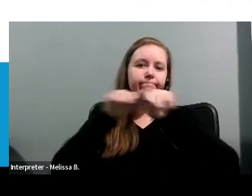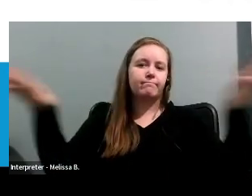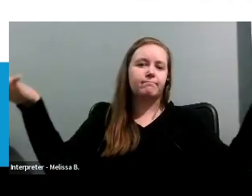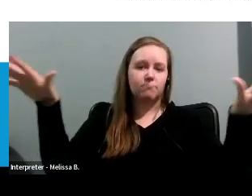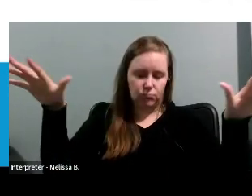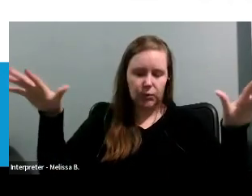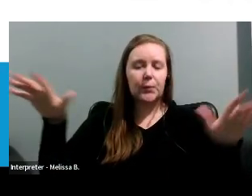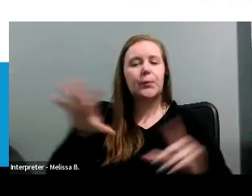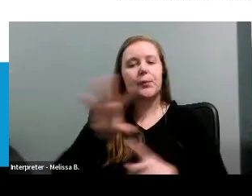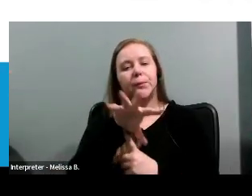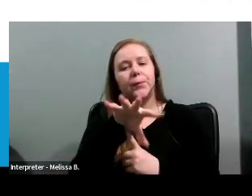Shannon Spencer (she/her): as well as…